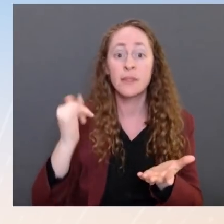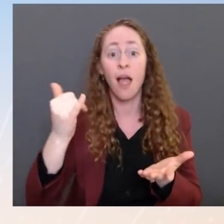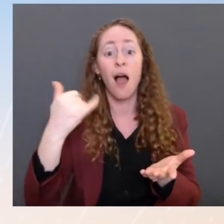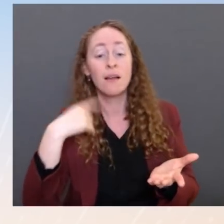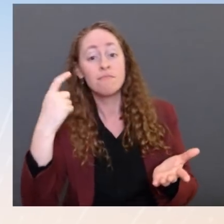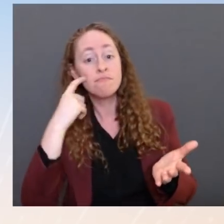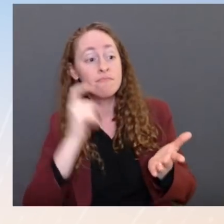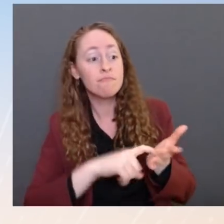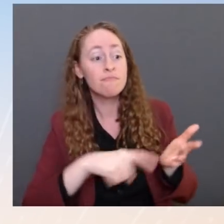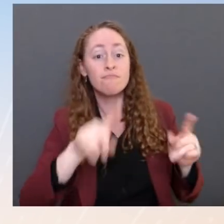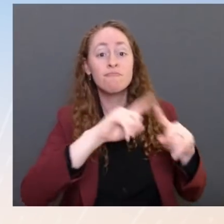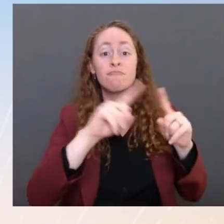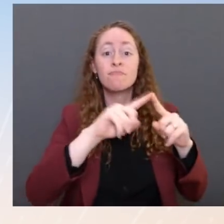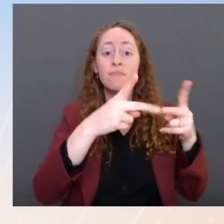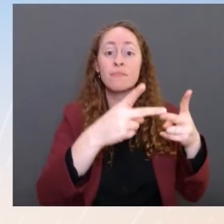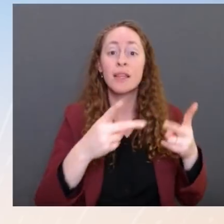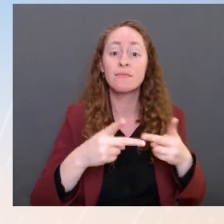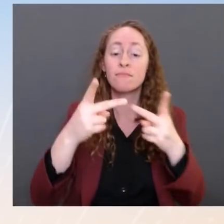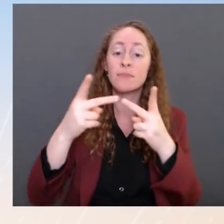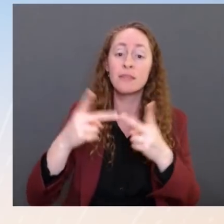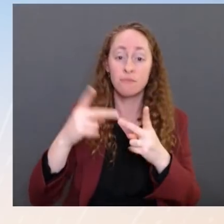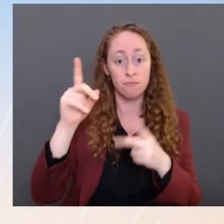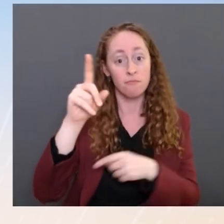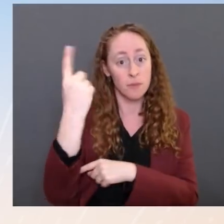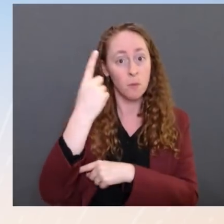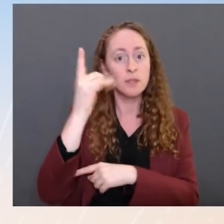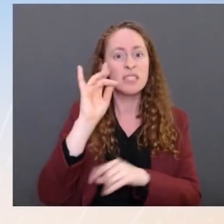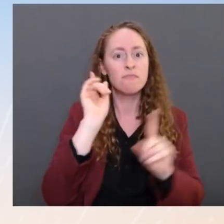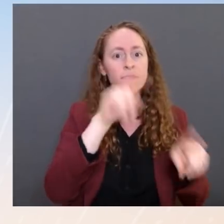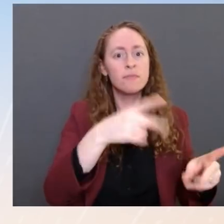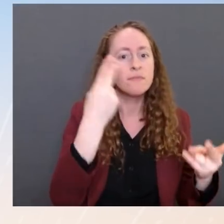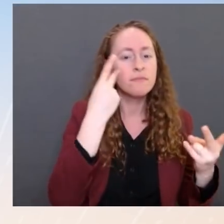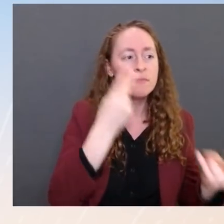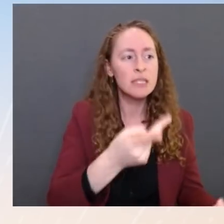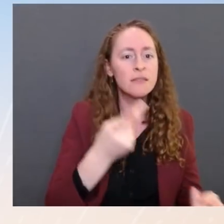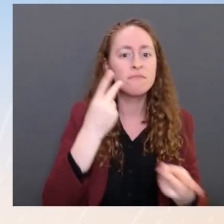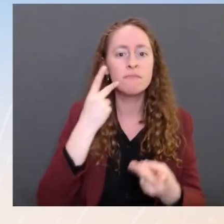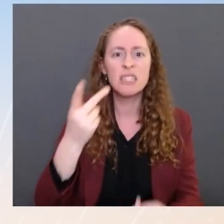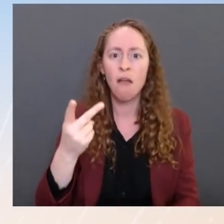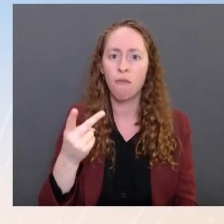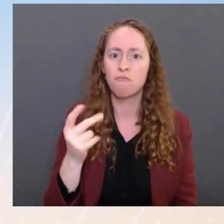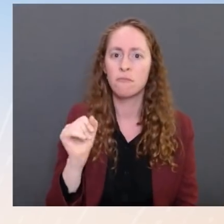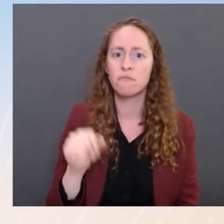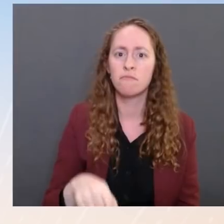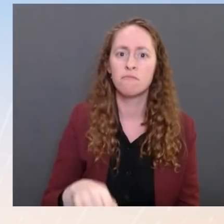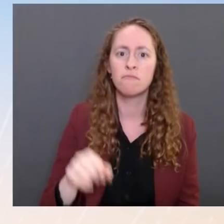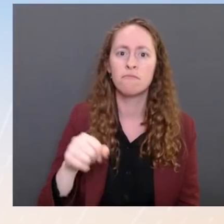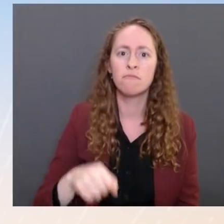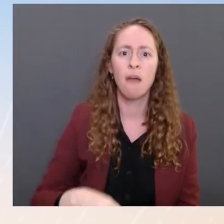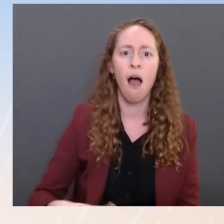HHS would not say which programs had applied for funding, and the recipient list is not out yet. So I'm just wondering if the White House